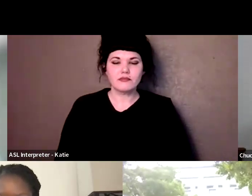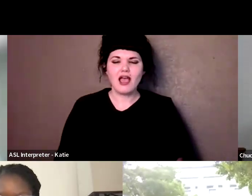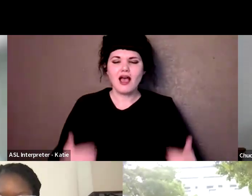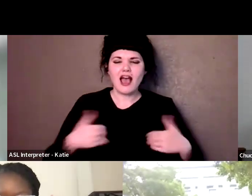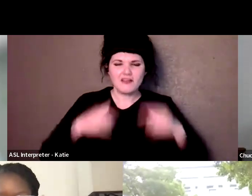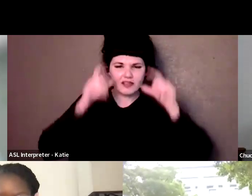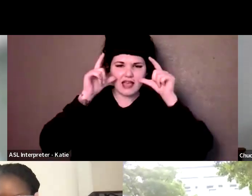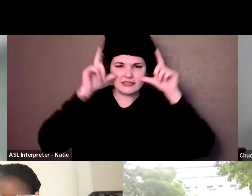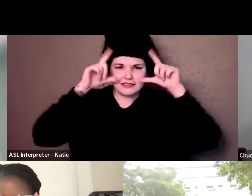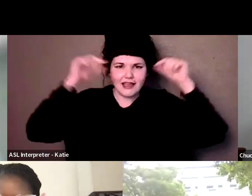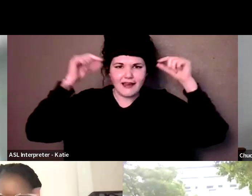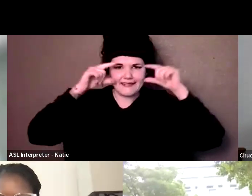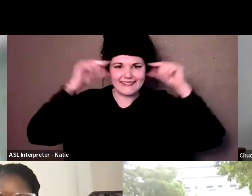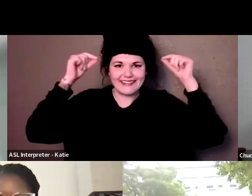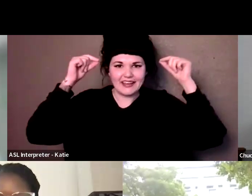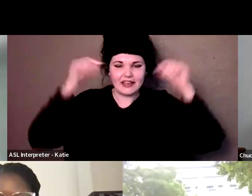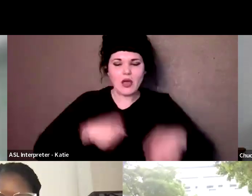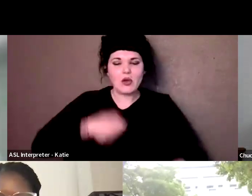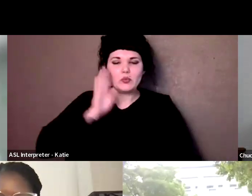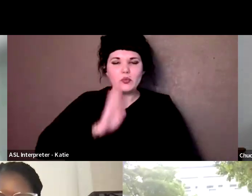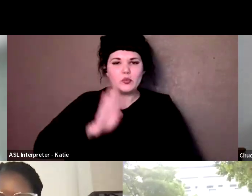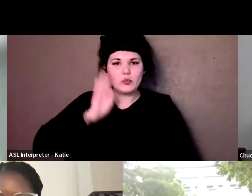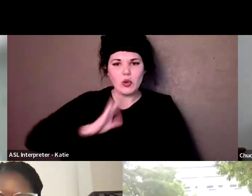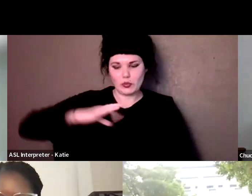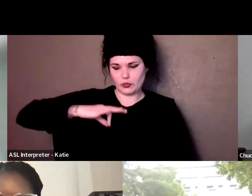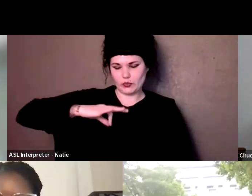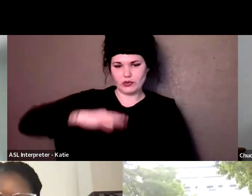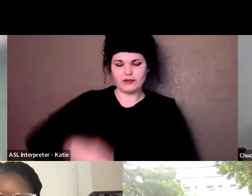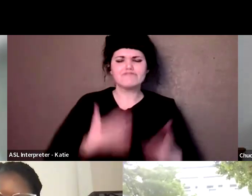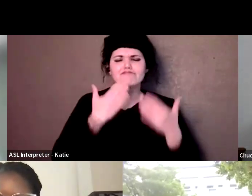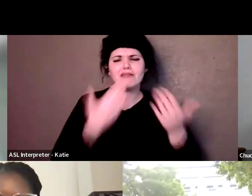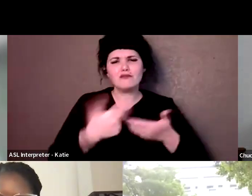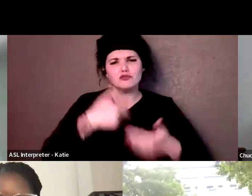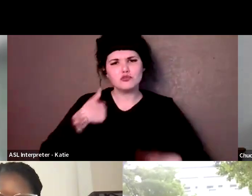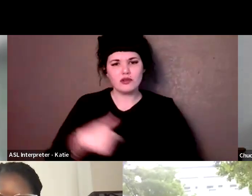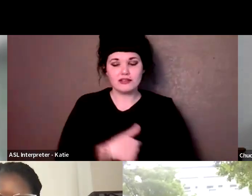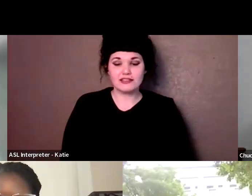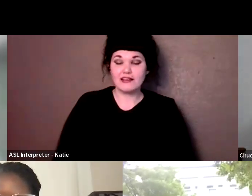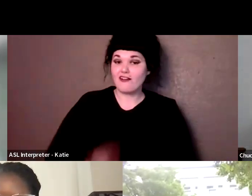t-shirt. Thank you so much for joining us in this fifth conversation in the Disability and Health